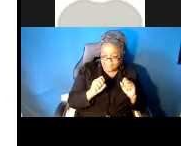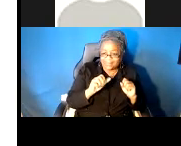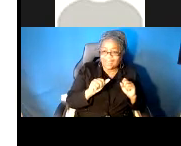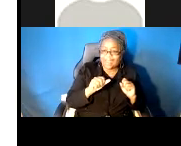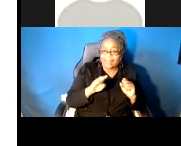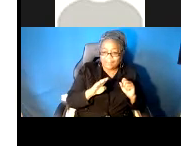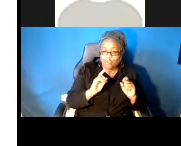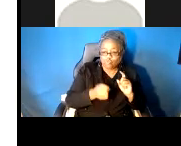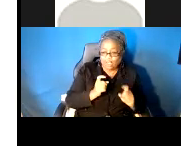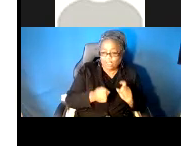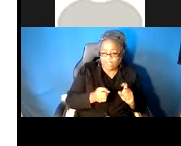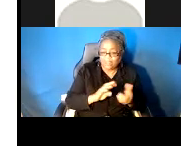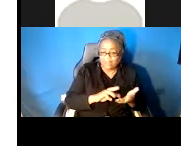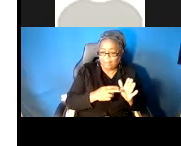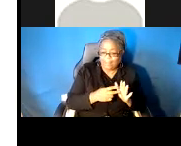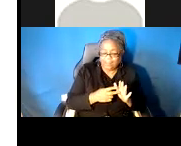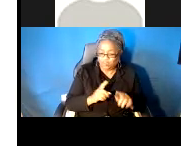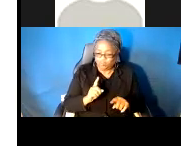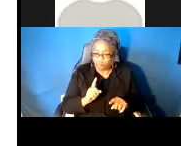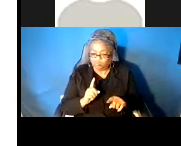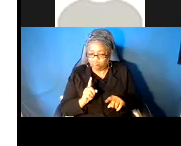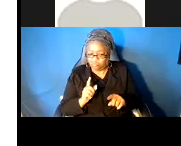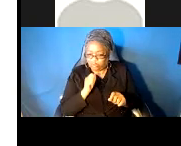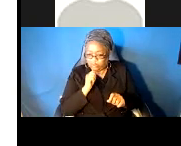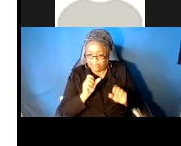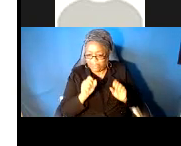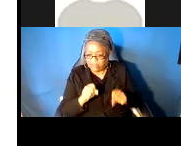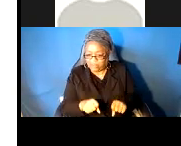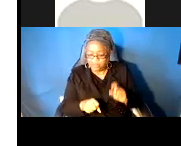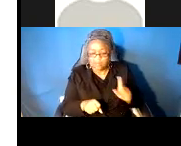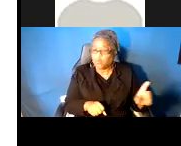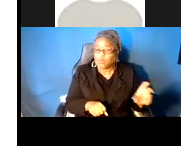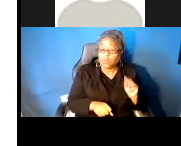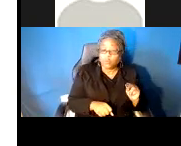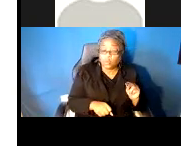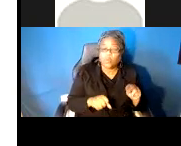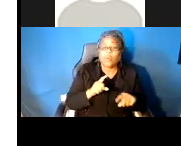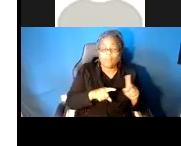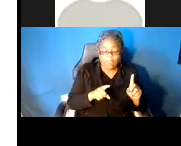No, not that I'm aware of, but do also check with MSAB on their rules